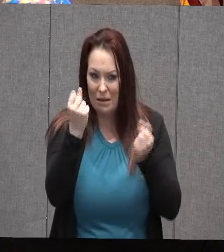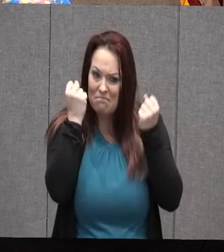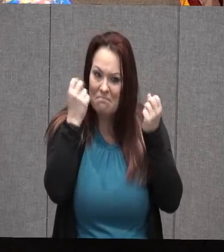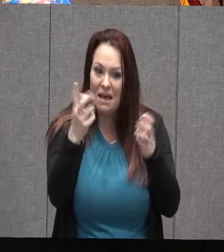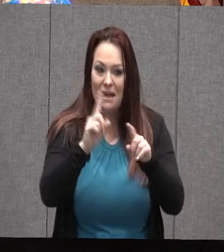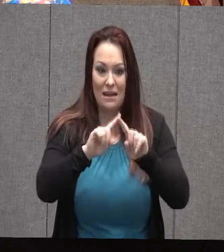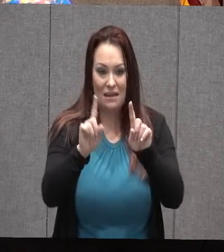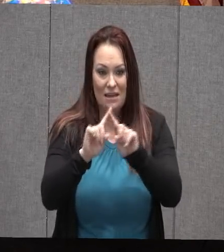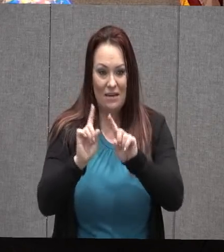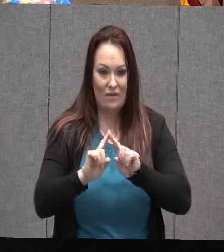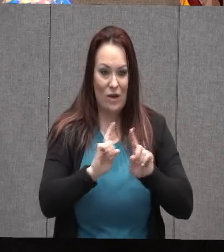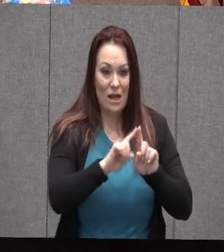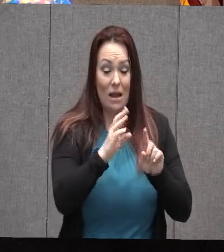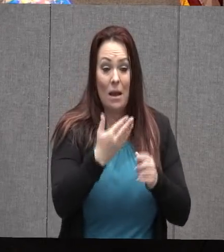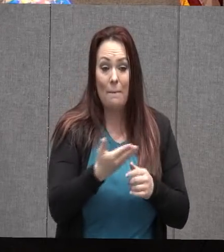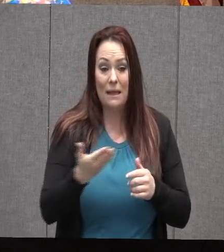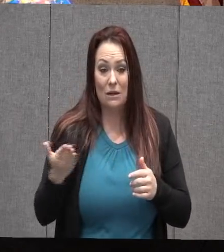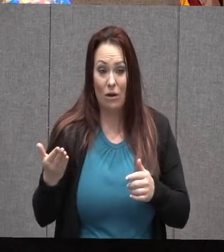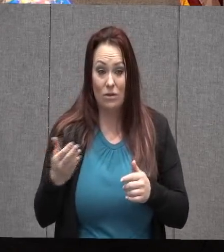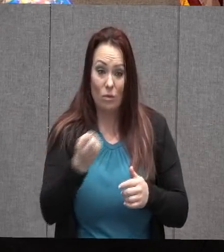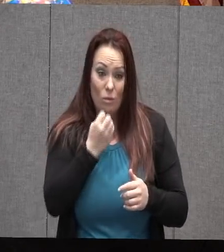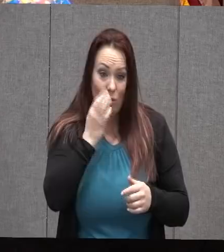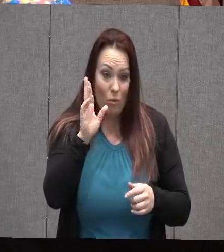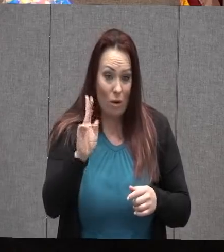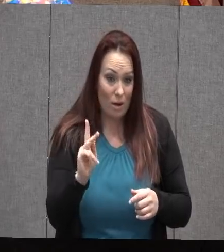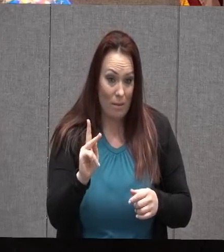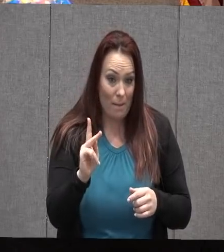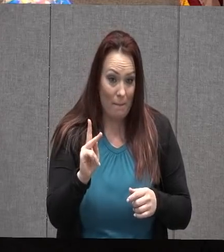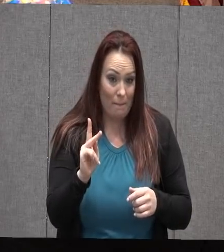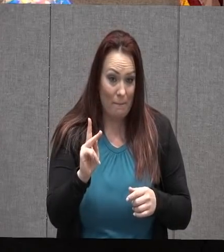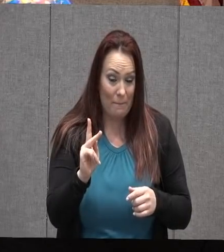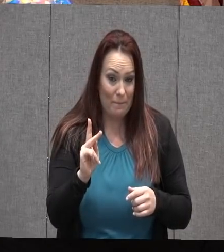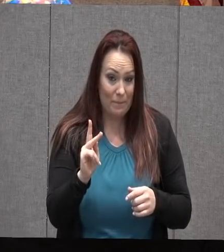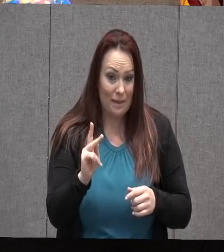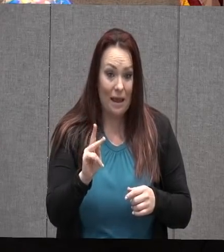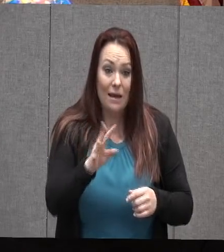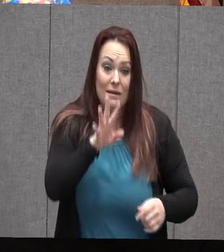We're gonna warm up our speech a little bit